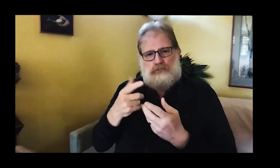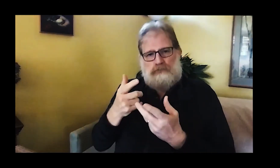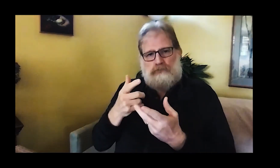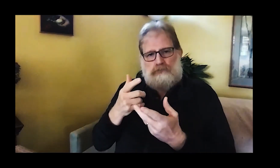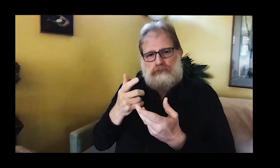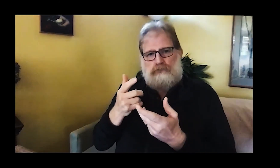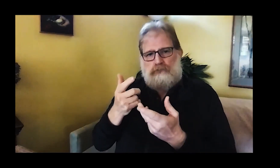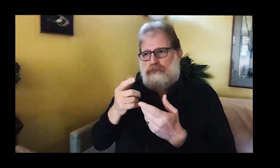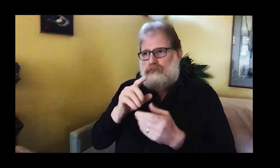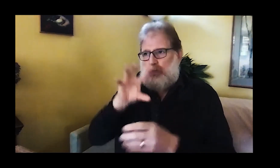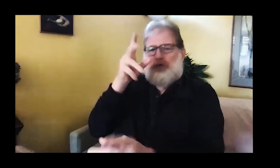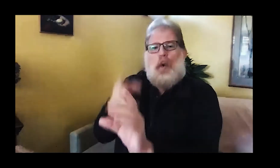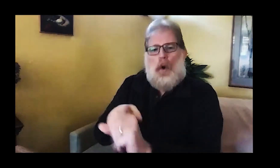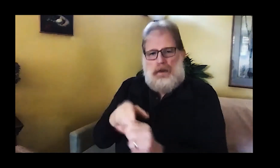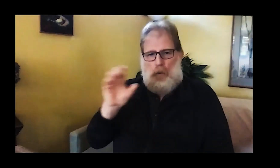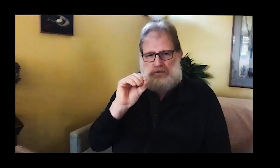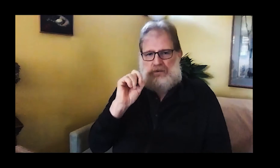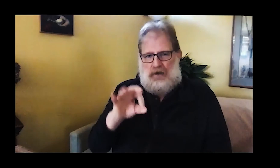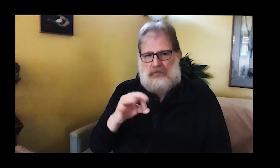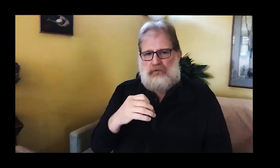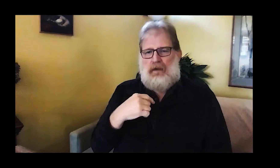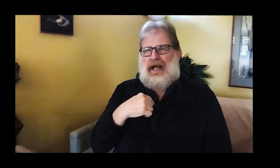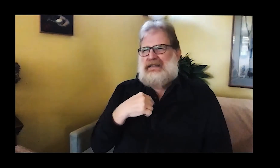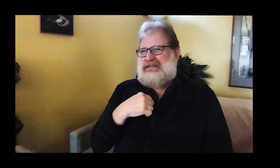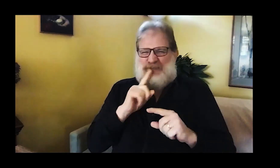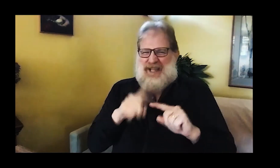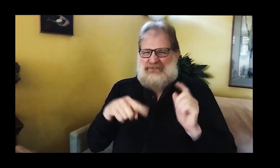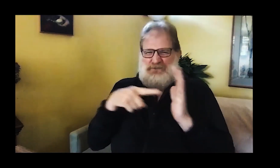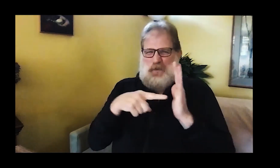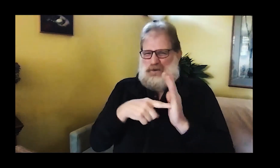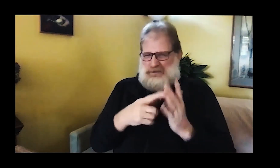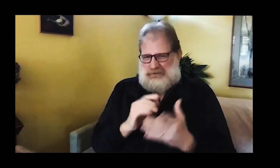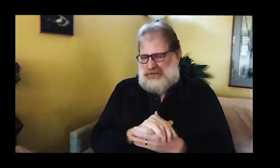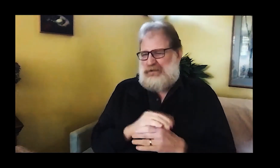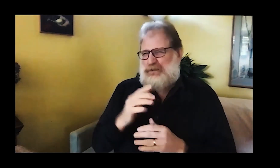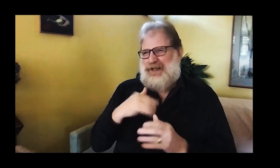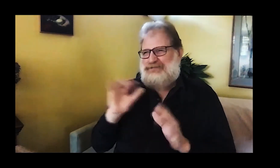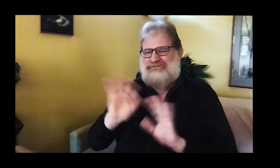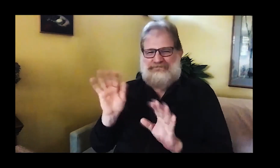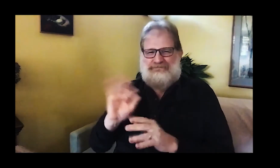and Bill wanted me to join OSF and I said, look I can't afford to do this. This is not something